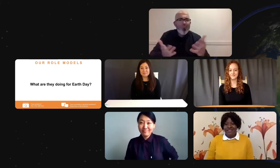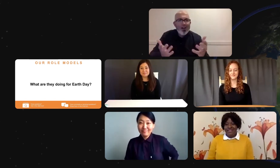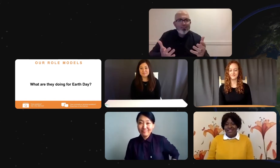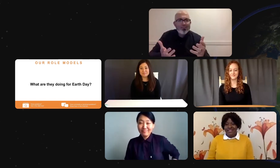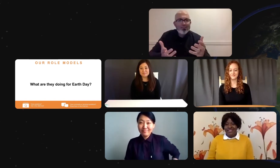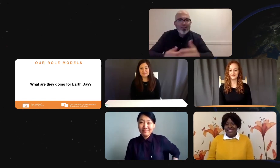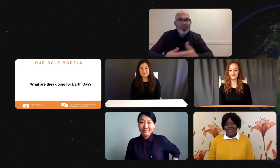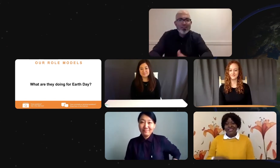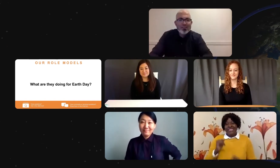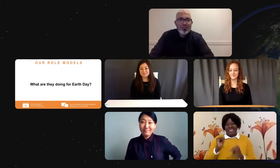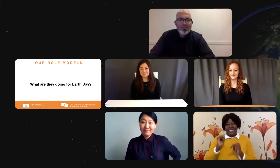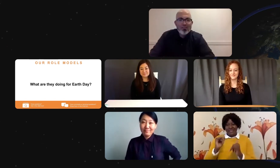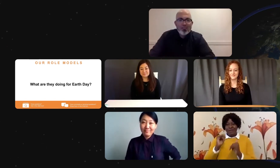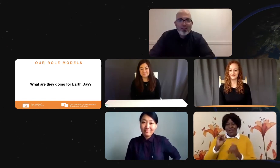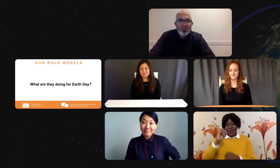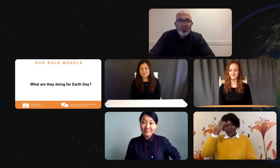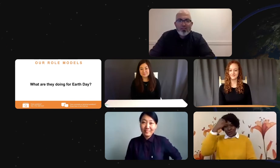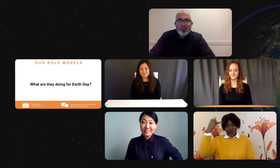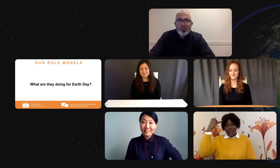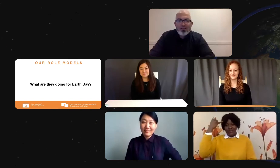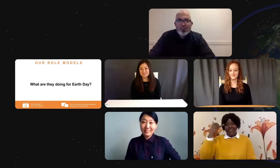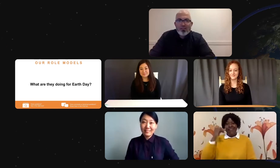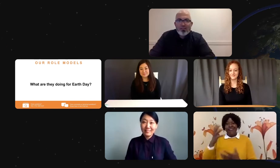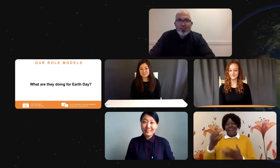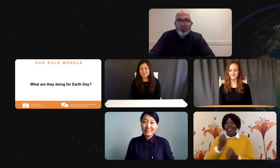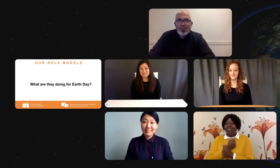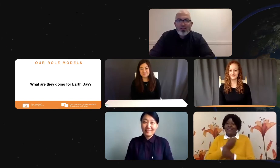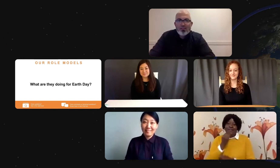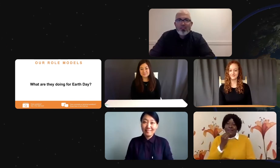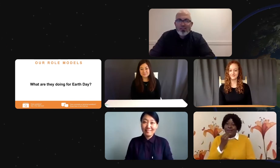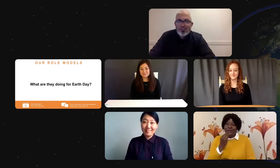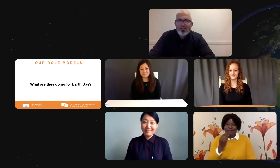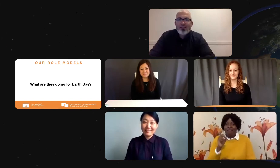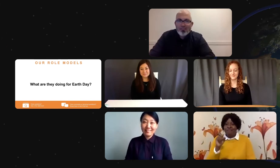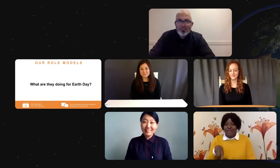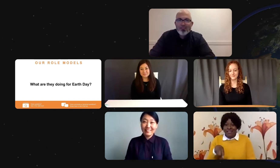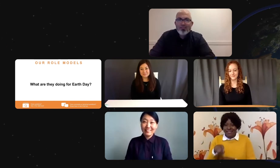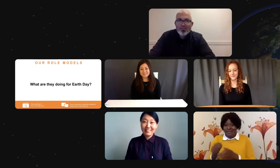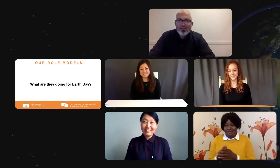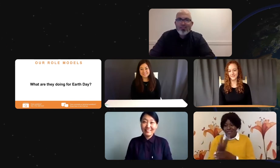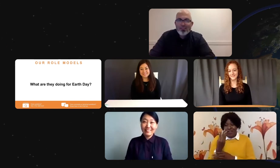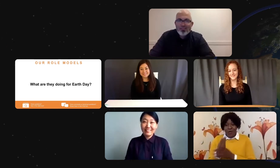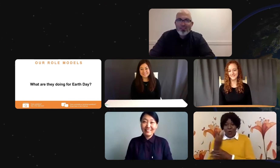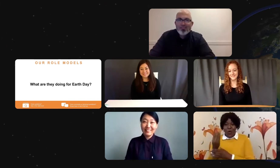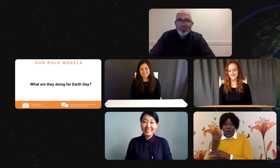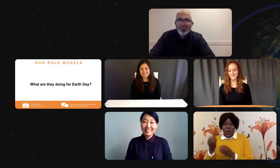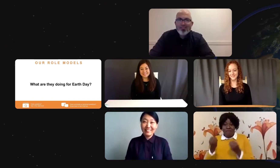Same. I love planting fruits and vegetables.